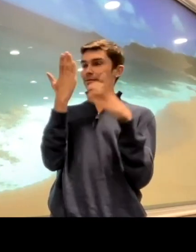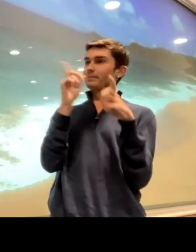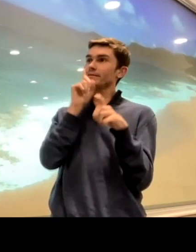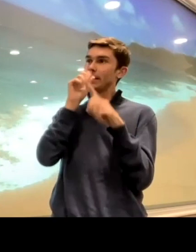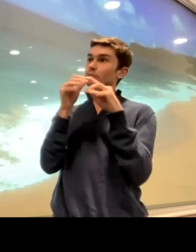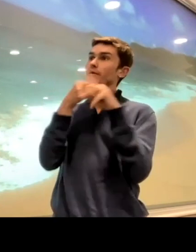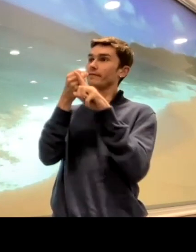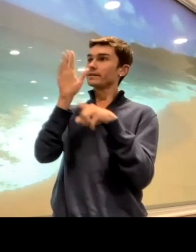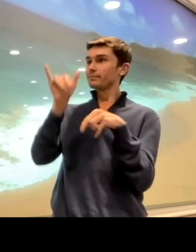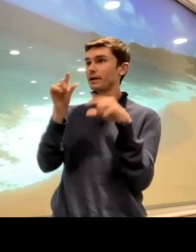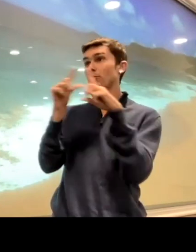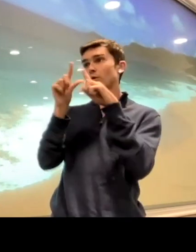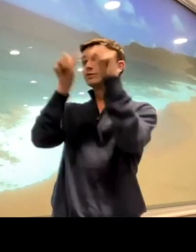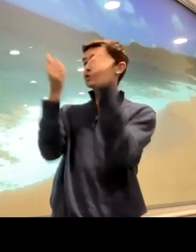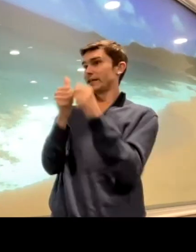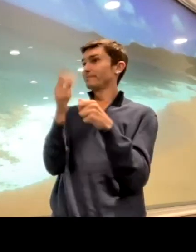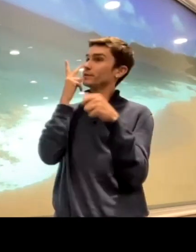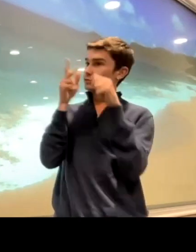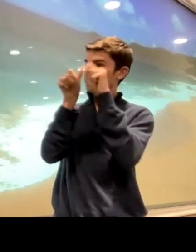working then